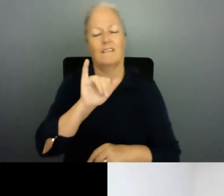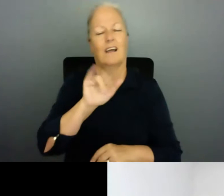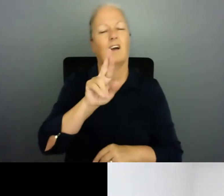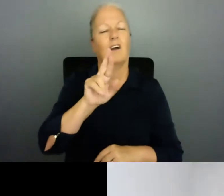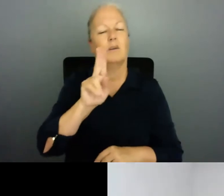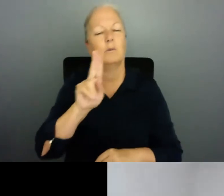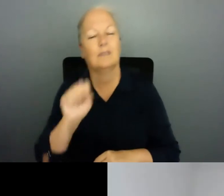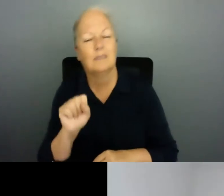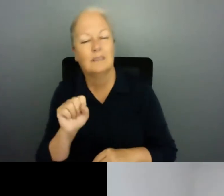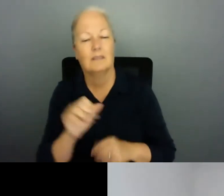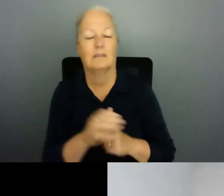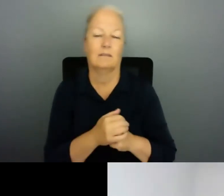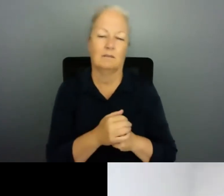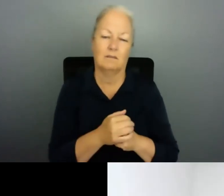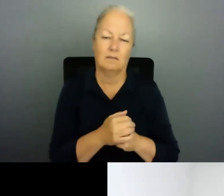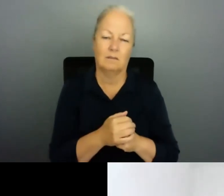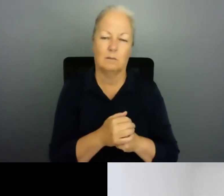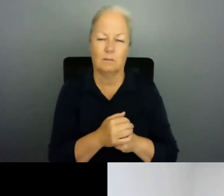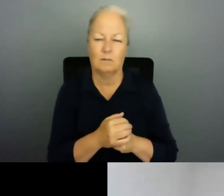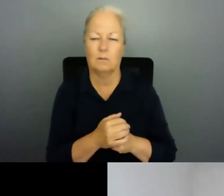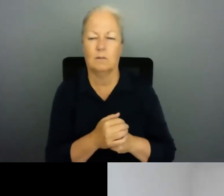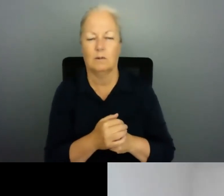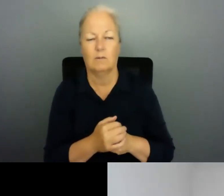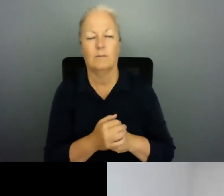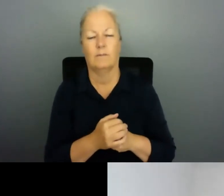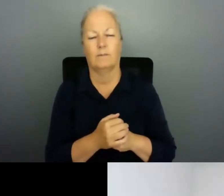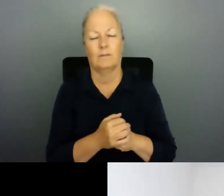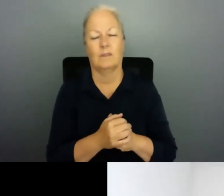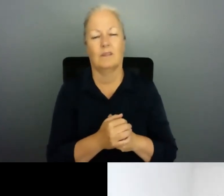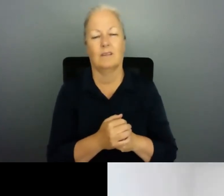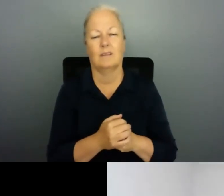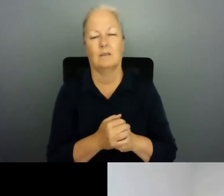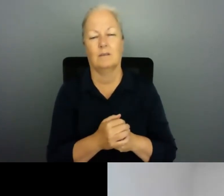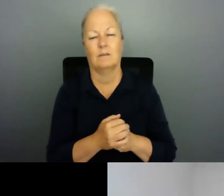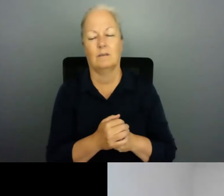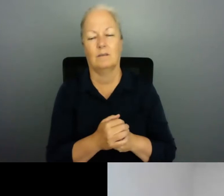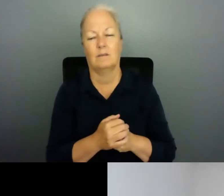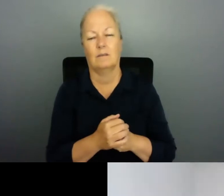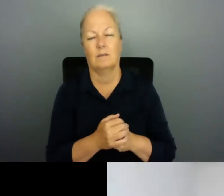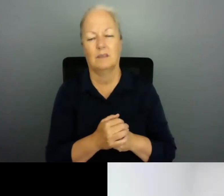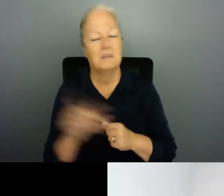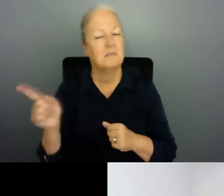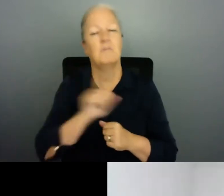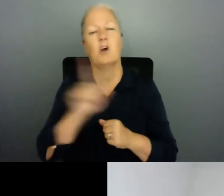decade we have seen an increase in refugees from countries such as haiti colombia venezuela who